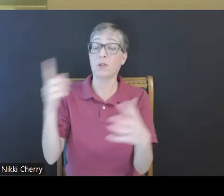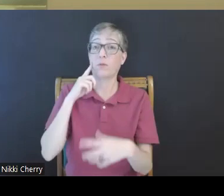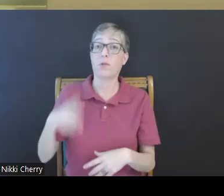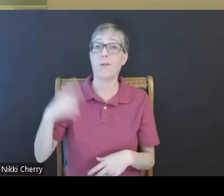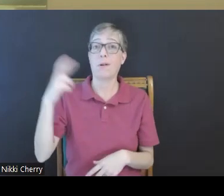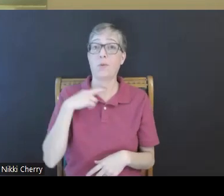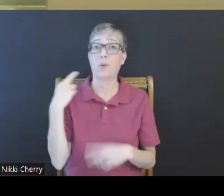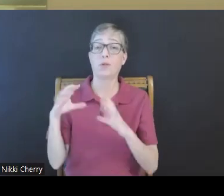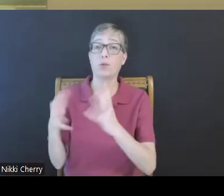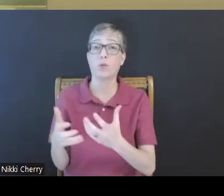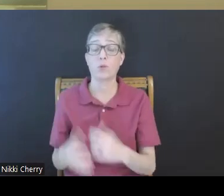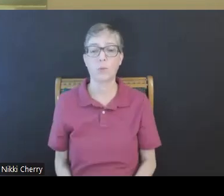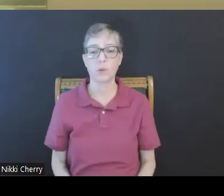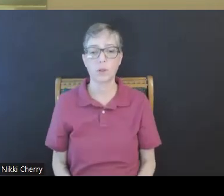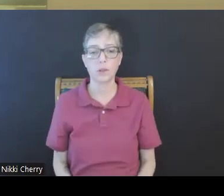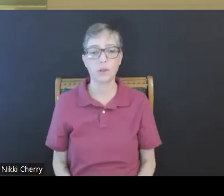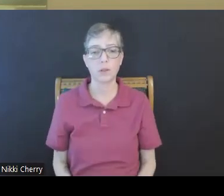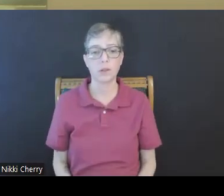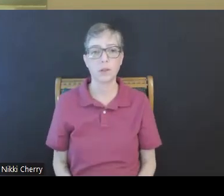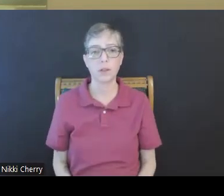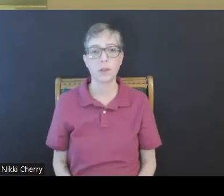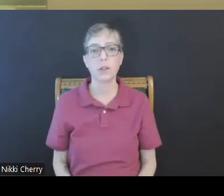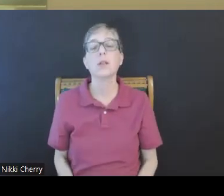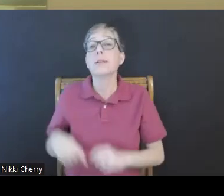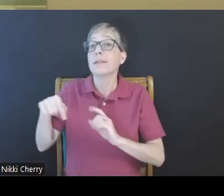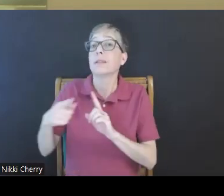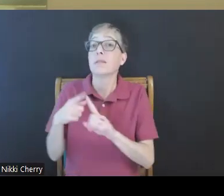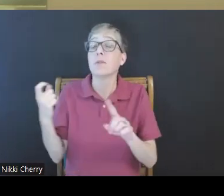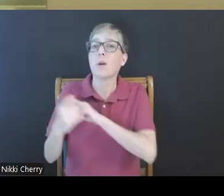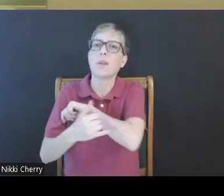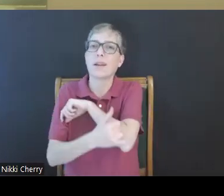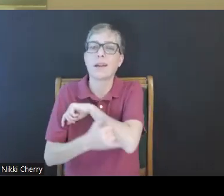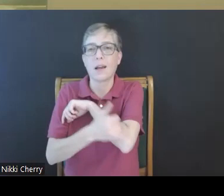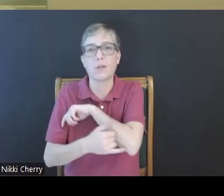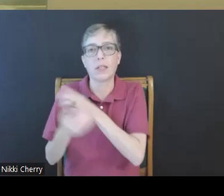world dollars from a County Public Health Agency I didn't have the money to follow these people I'd